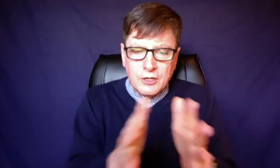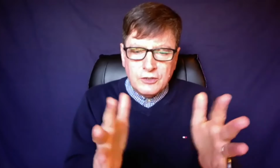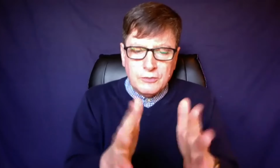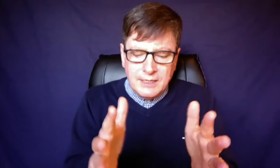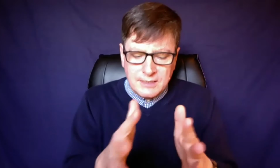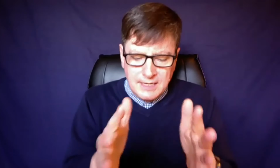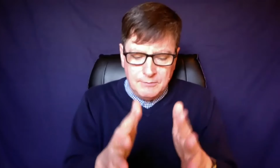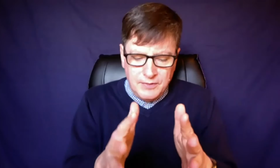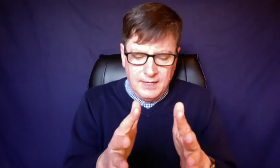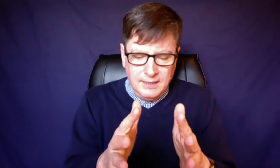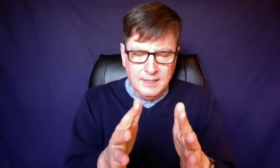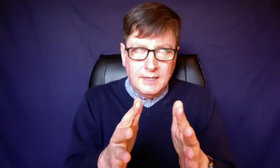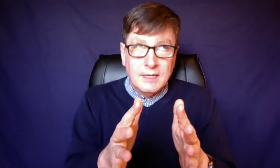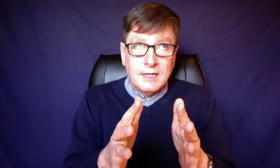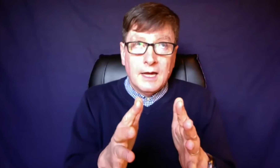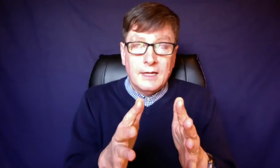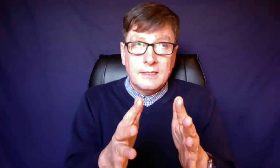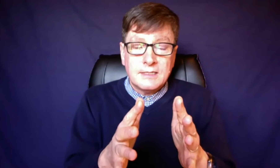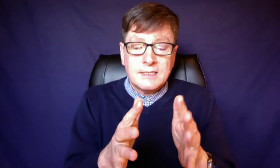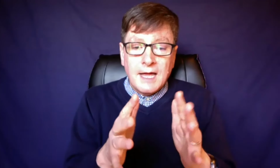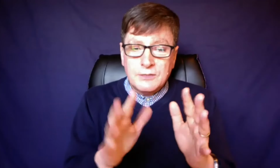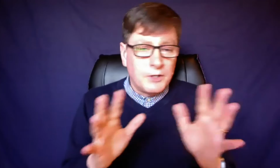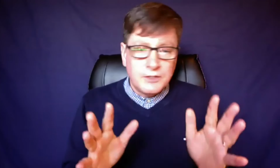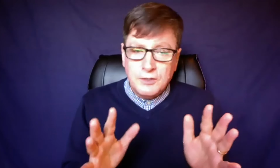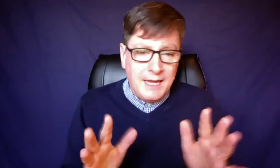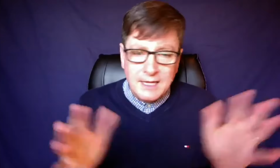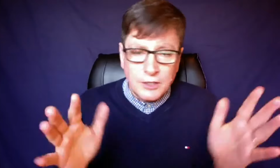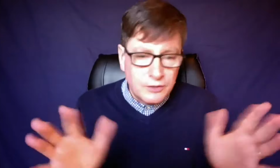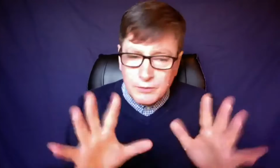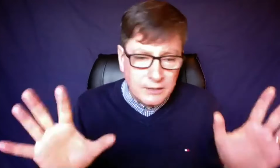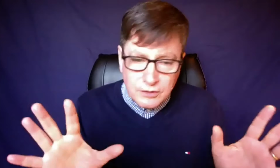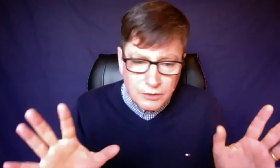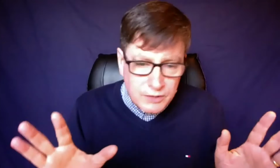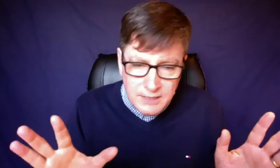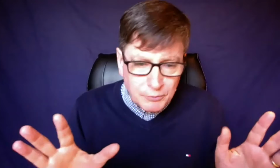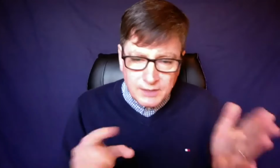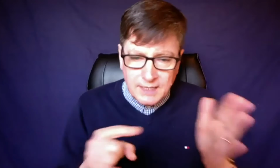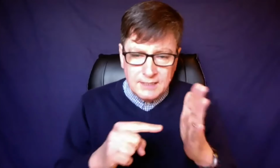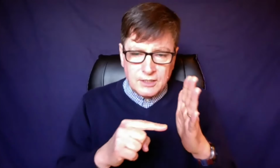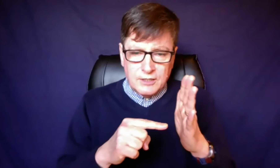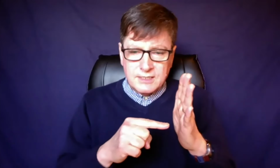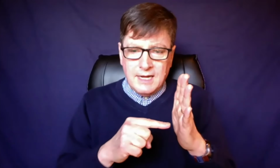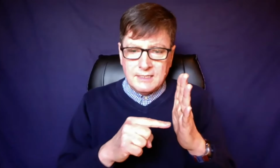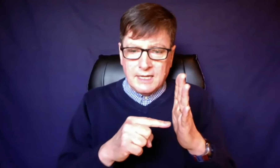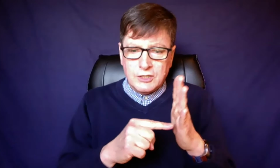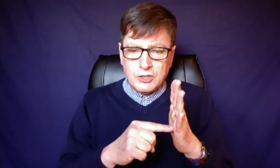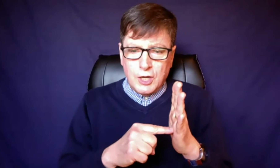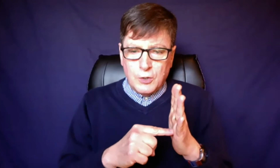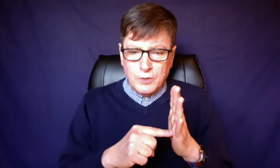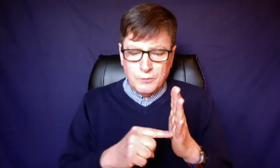more or the sign for want. Those are all signs where the two hands